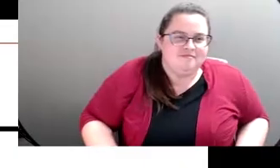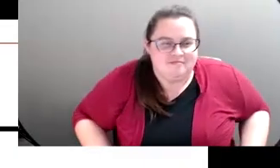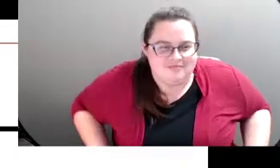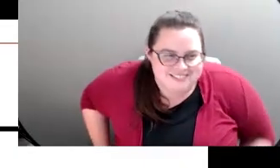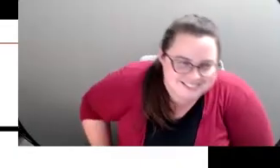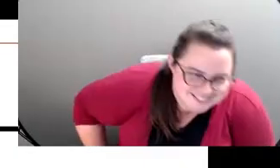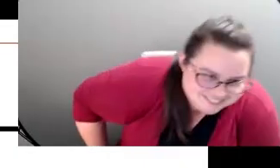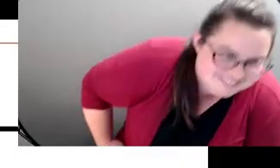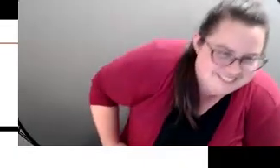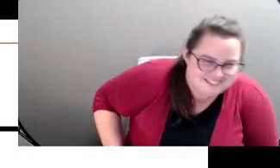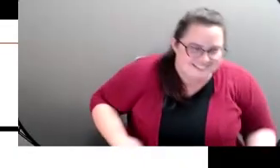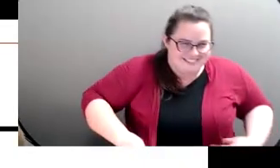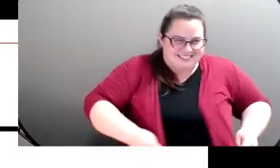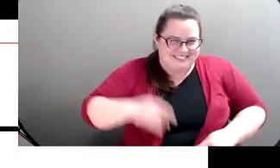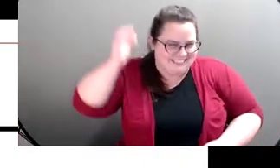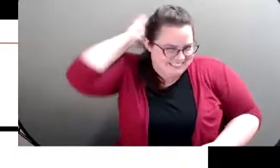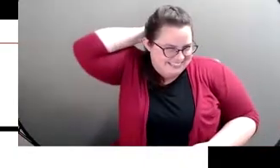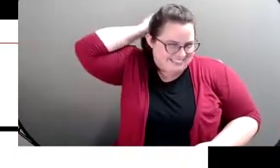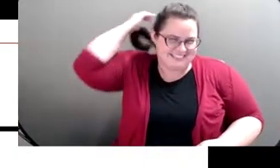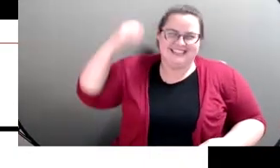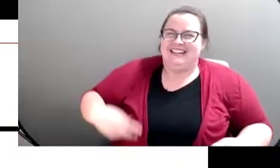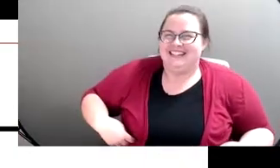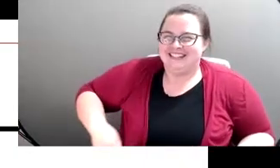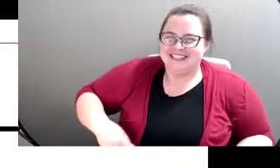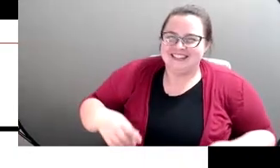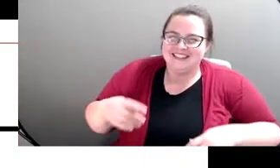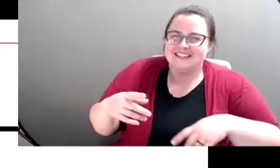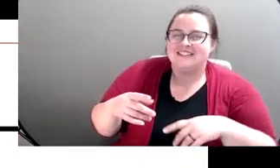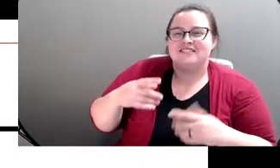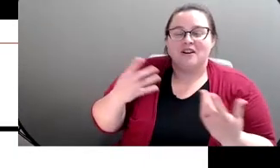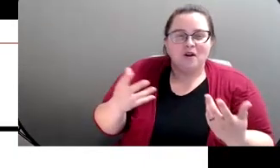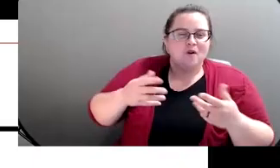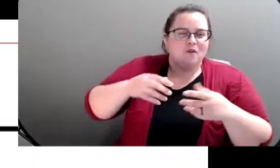I need this out of the way, within, simple syllabus,